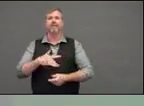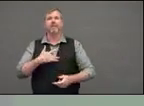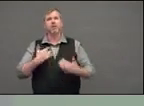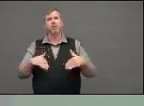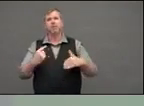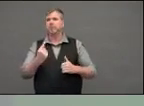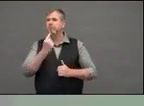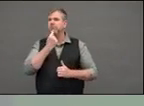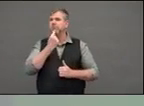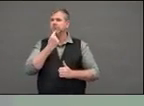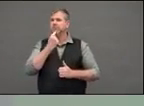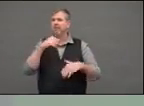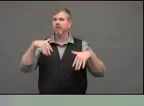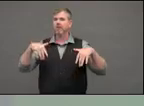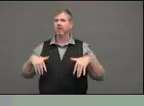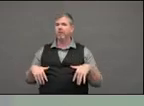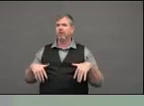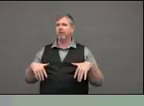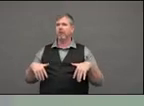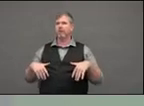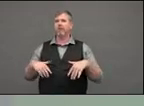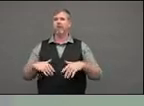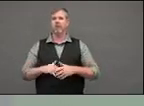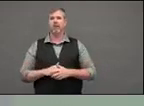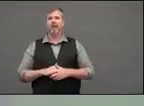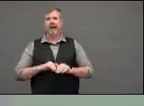how long is this gonna last um so it was a lot of that